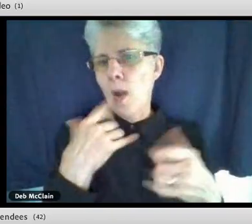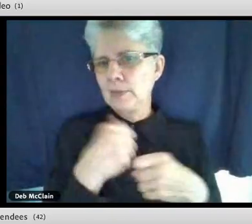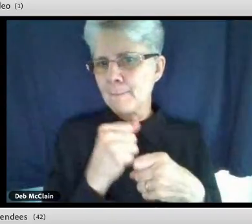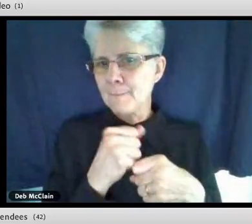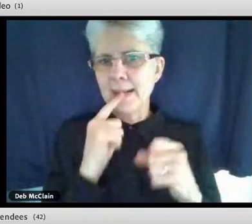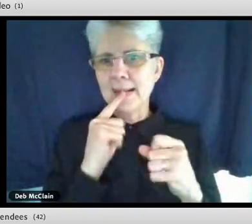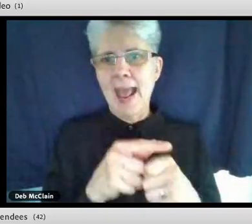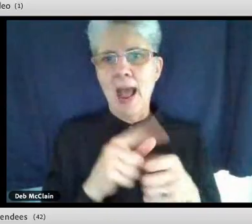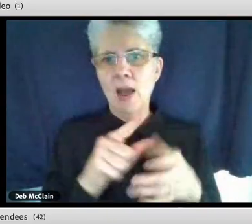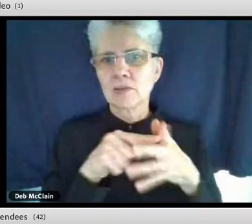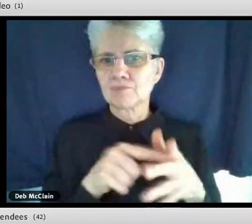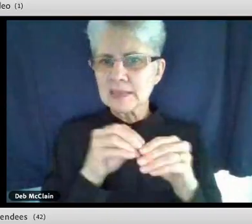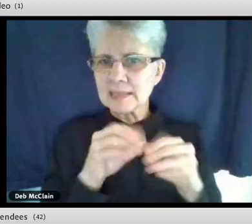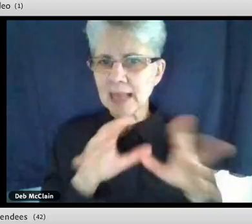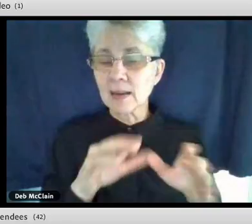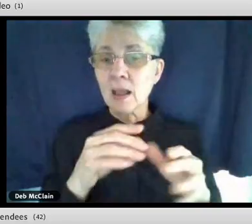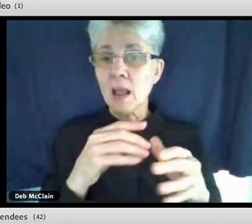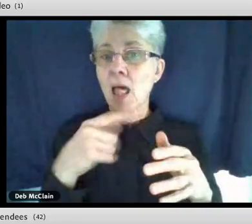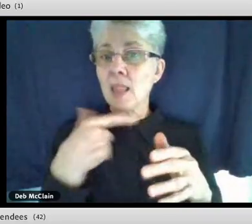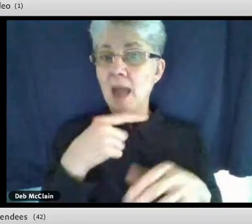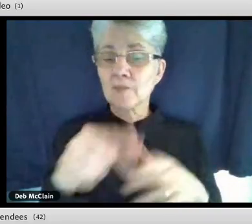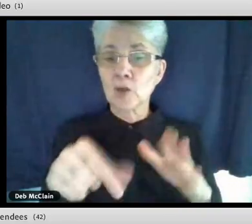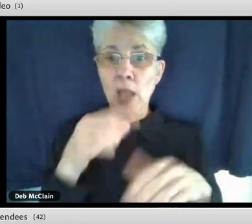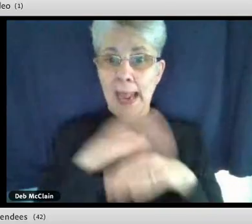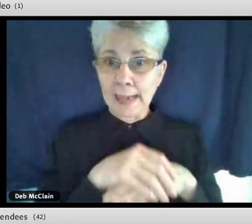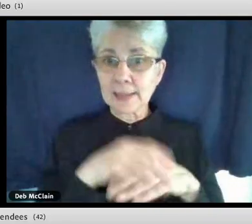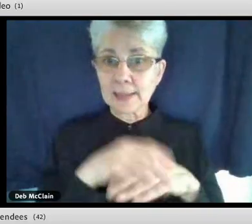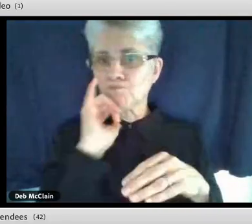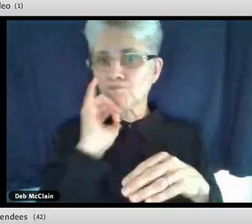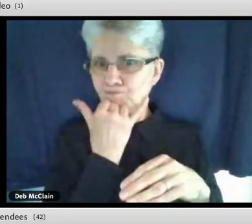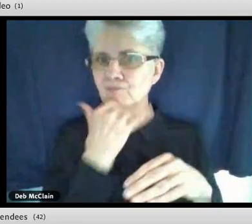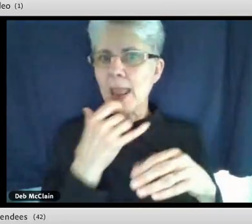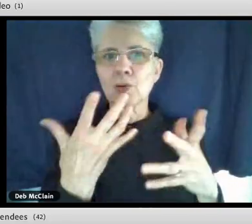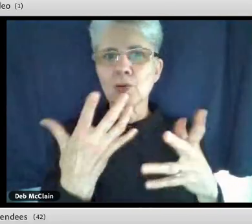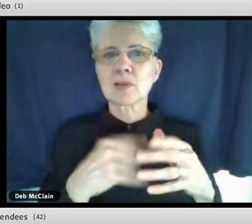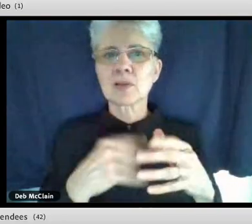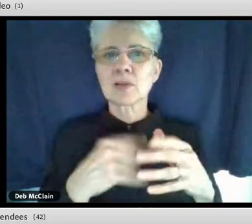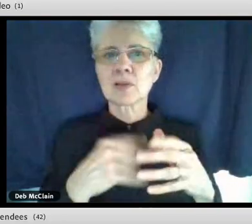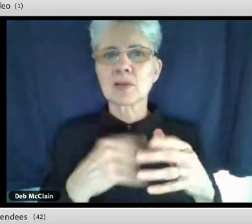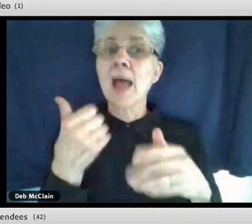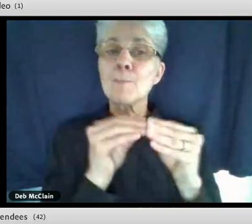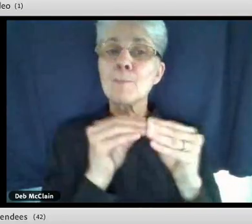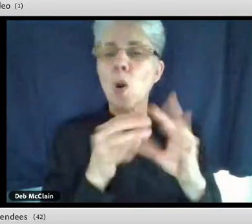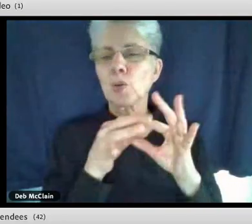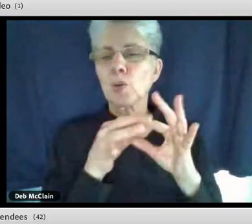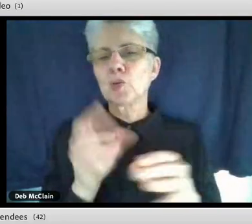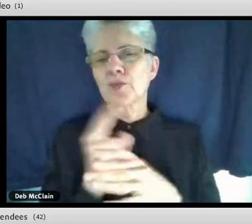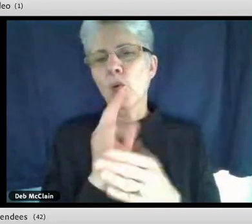Who's the audience, and why was this made, and then how was it executed? Does it have a lot of grammatical errors, different things like that?